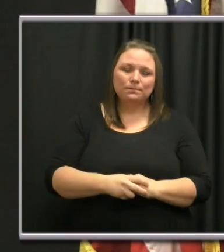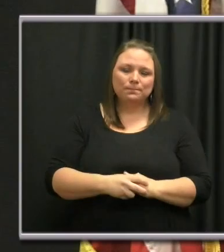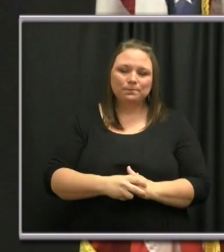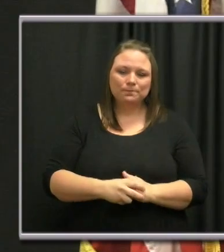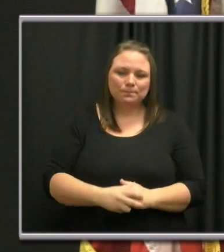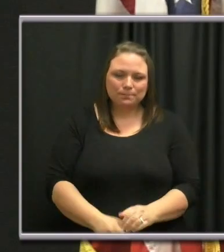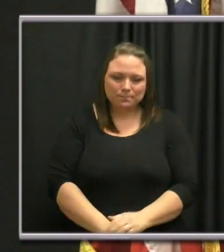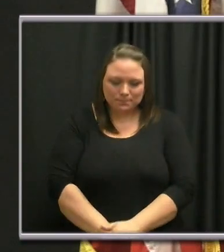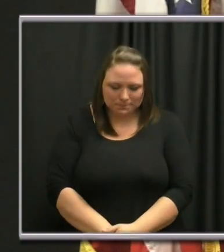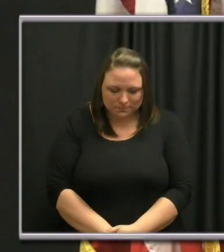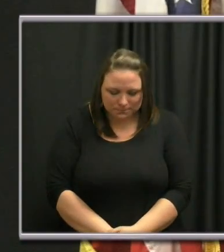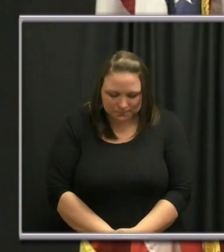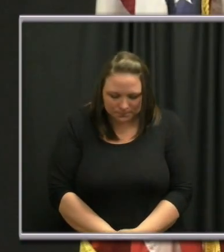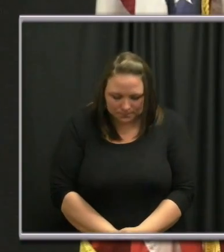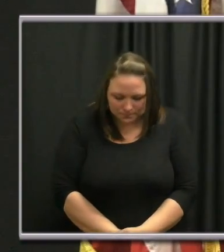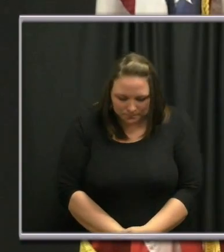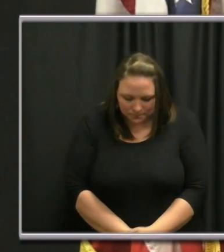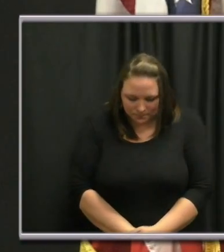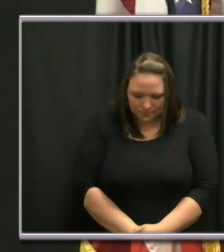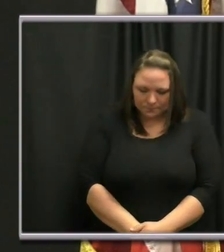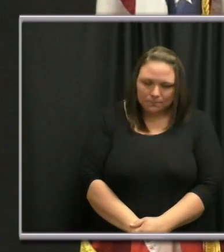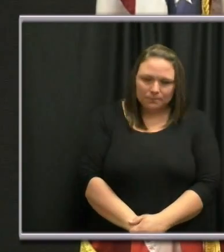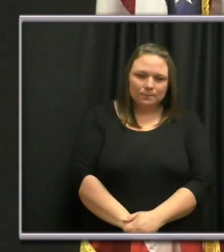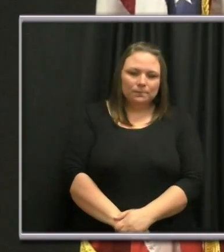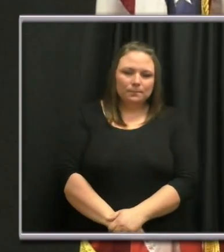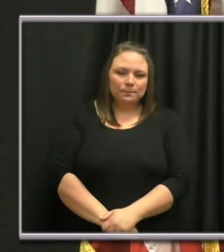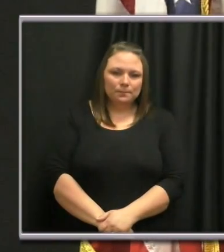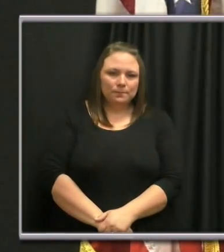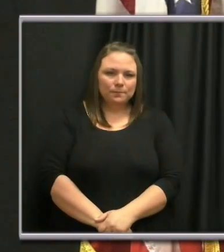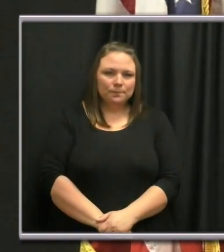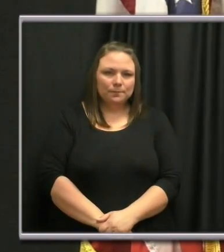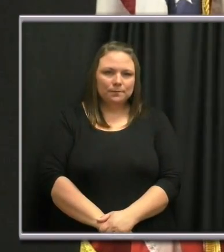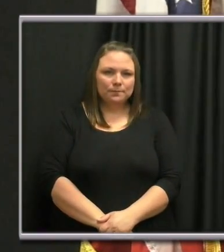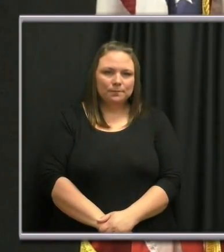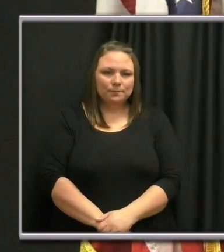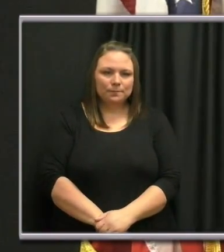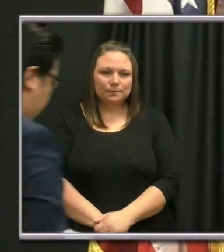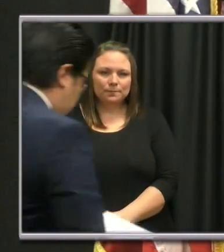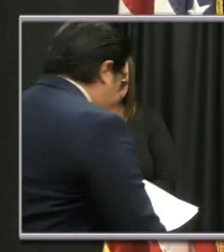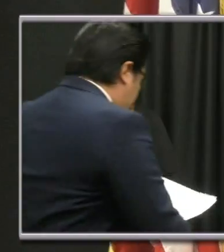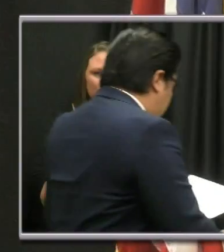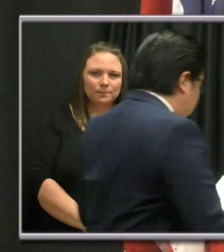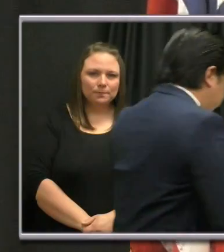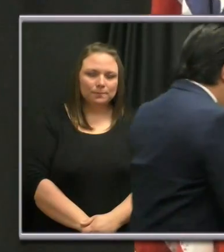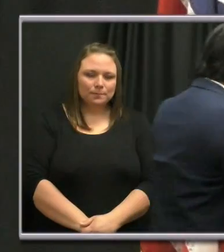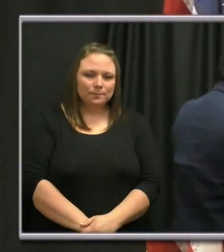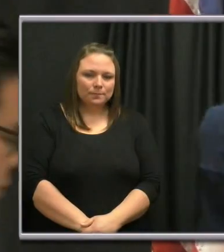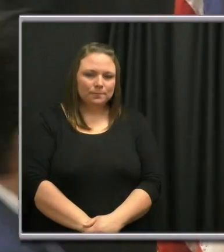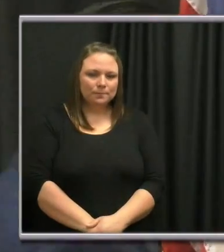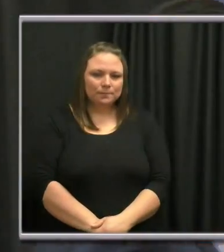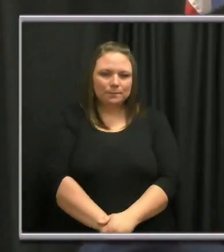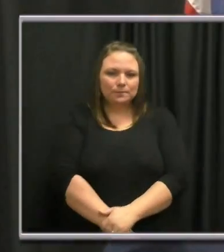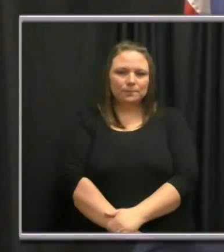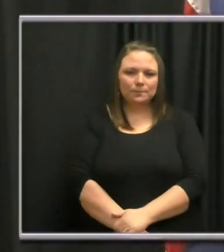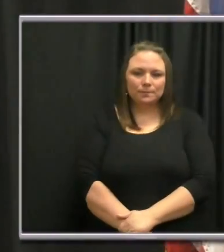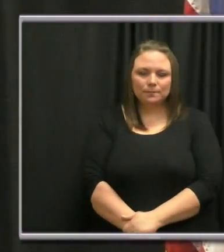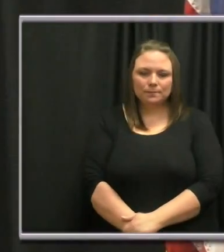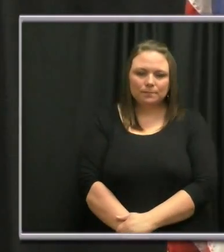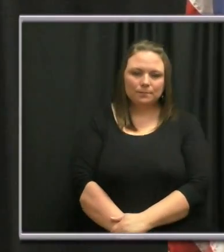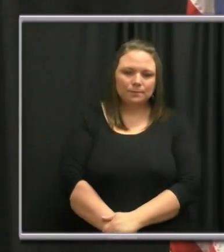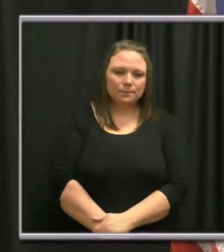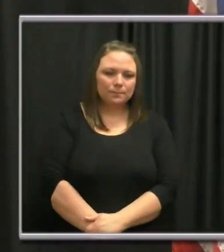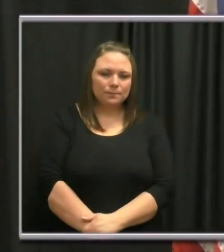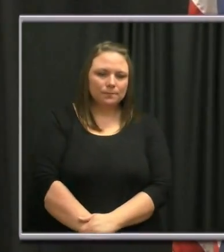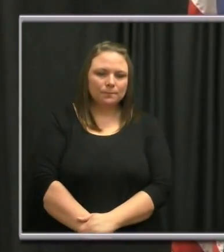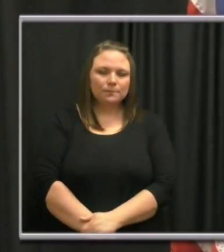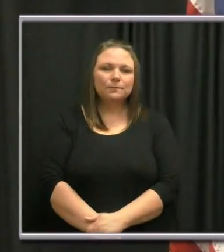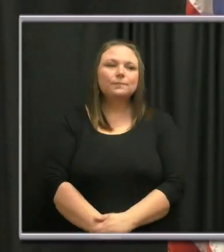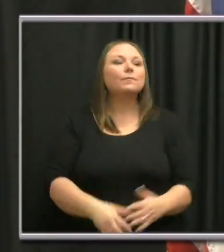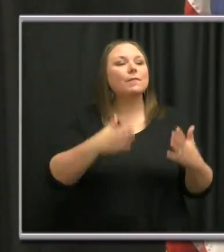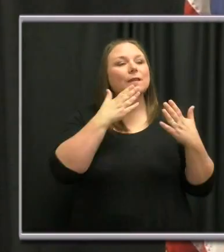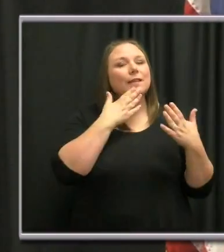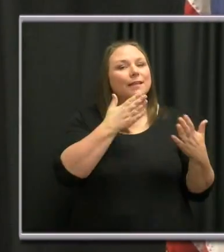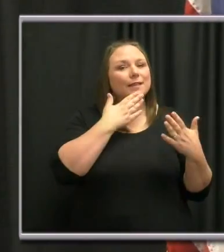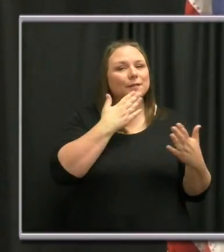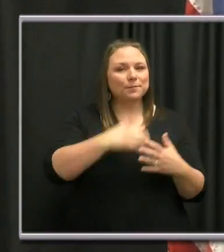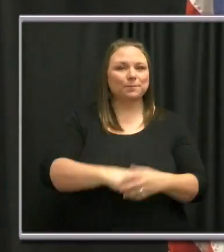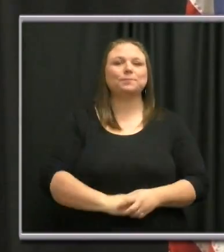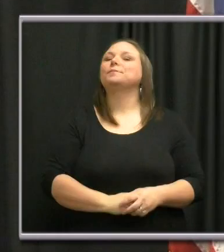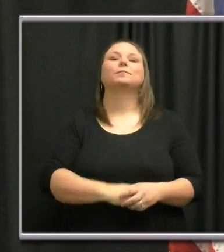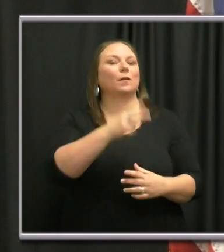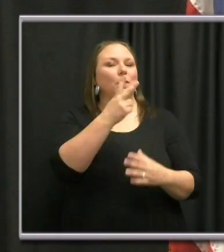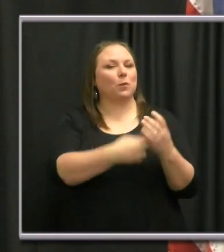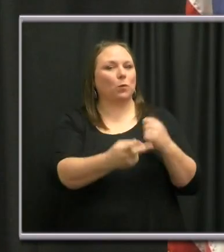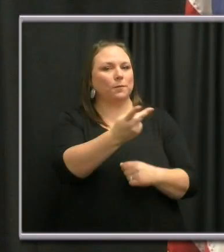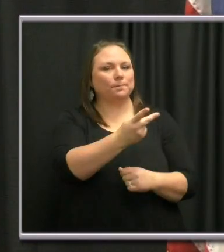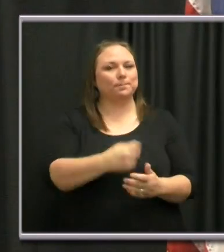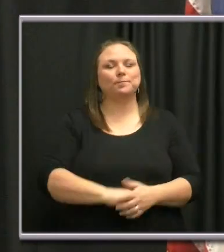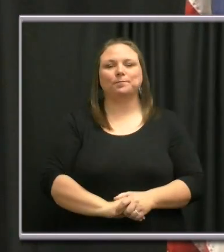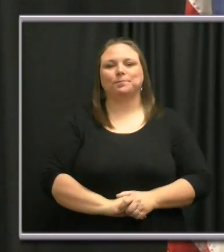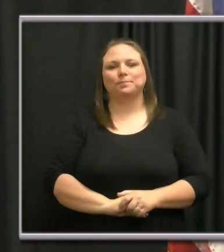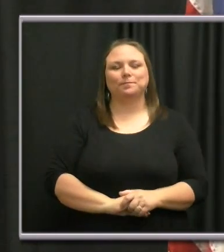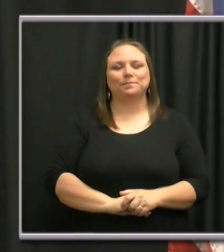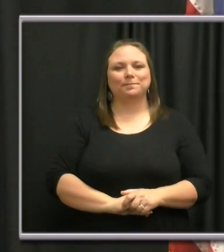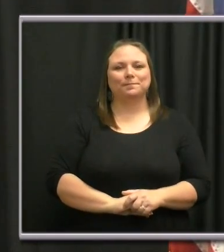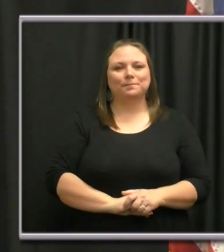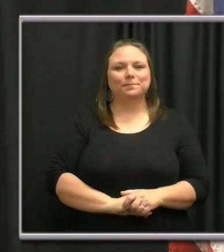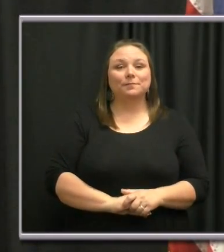YOU. AND TO YOURS. THANK YOU